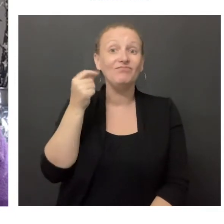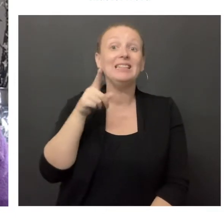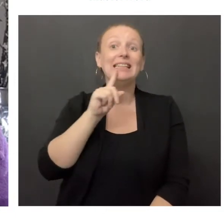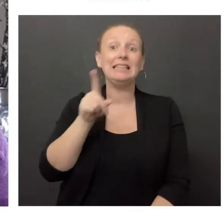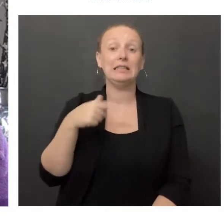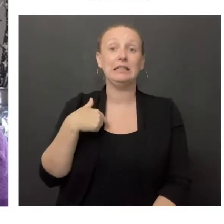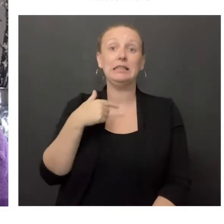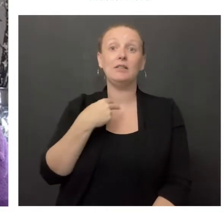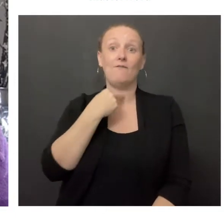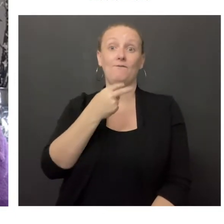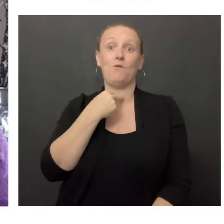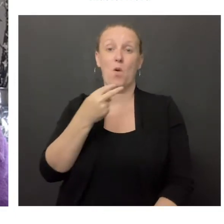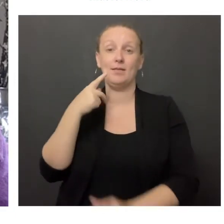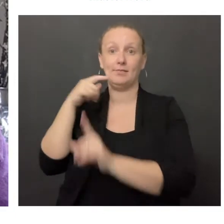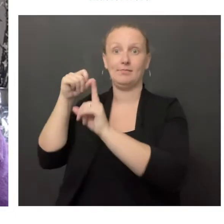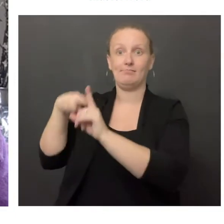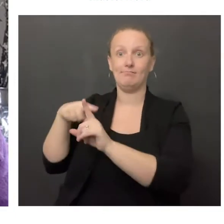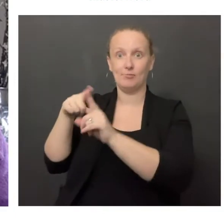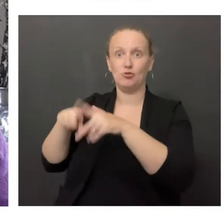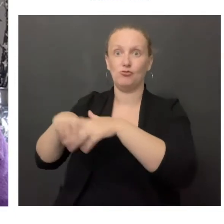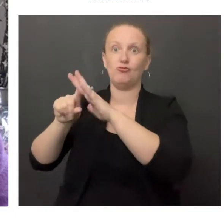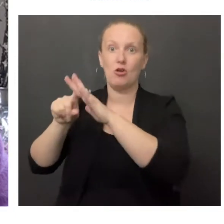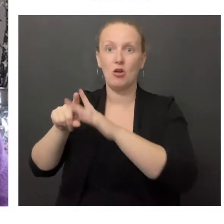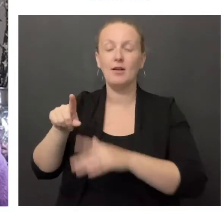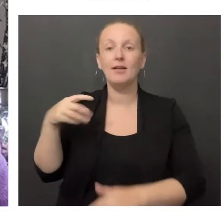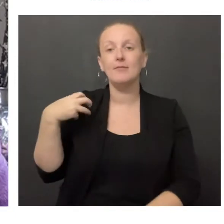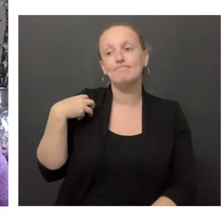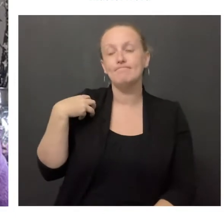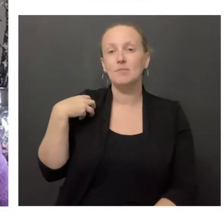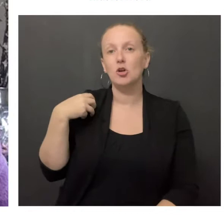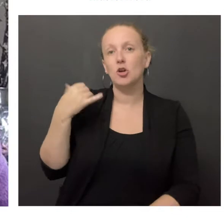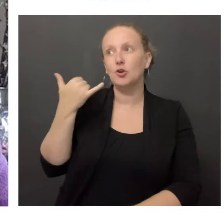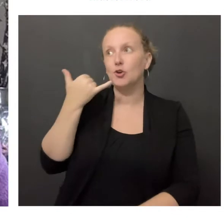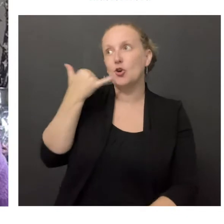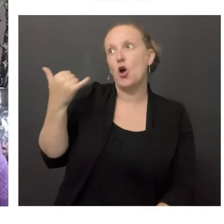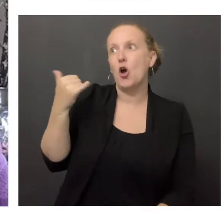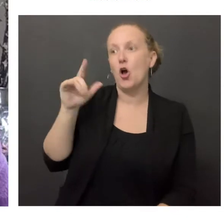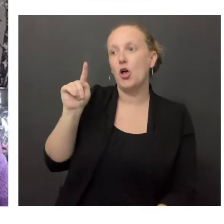It'll call, connect them and they can have a conversation just like that. So, we let,